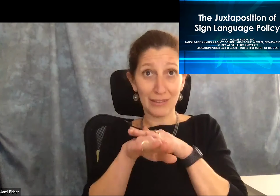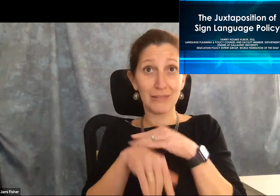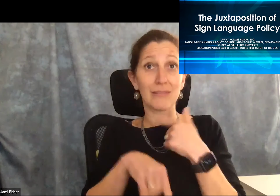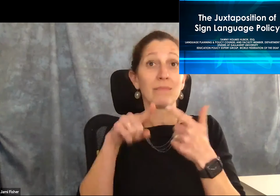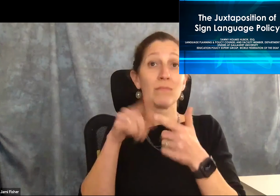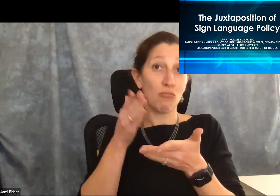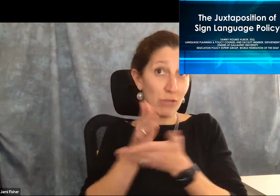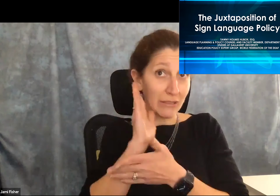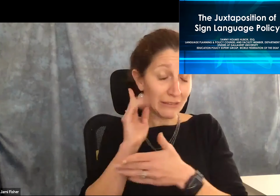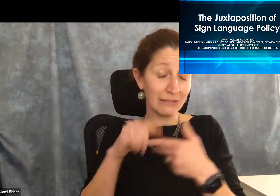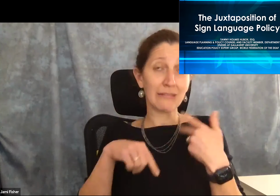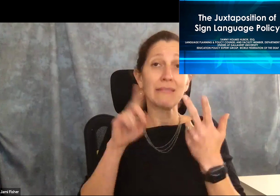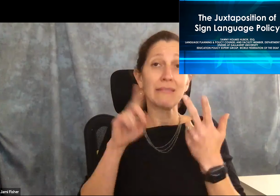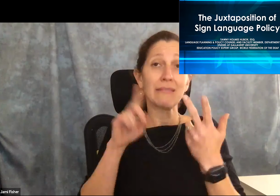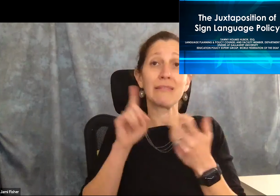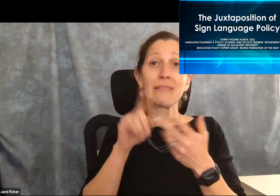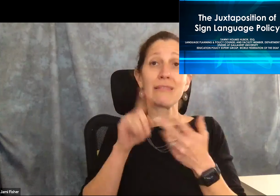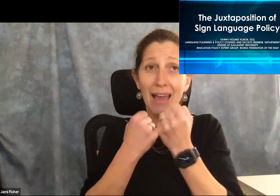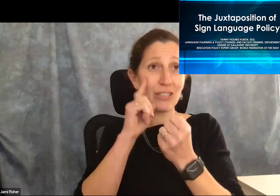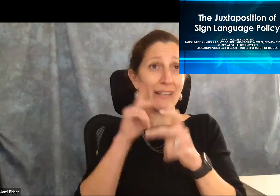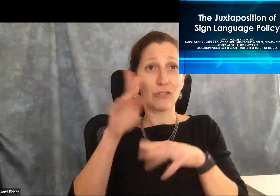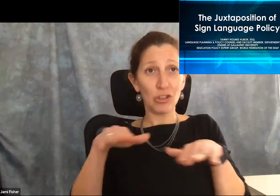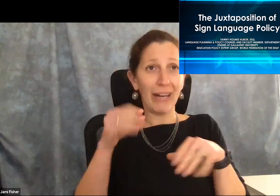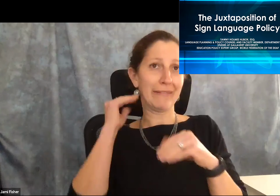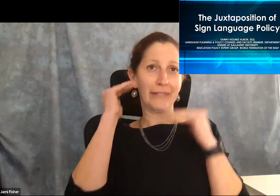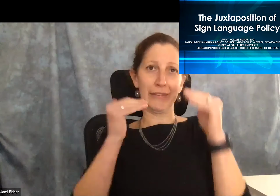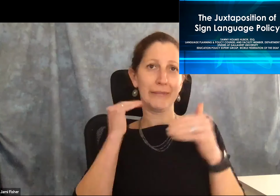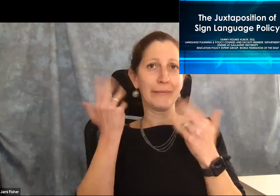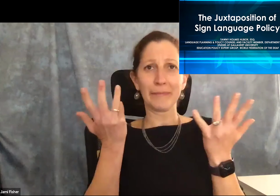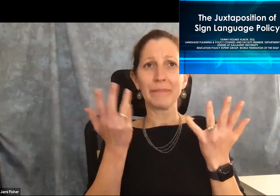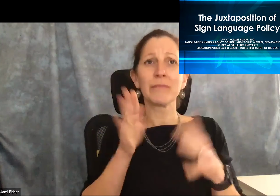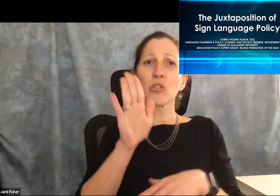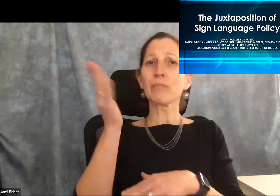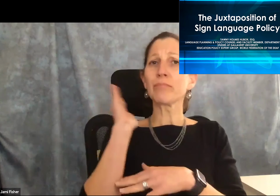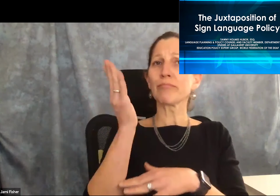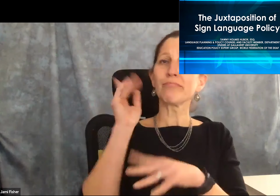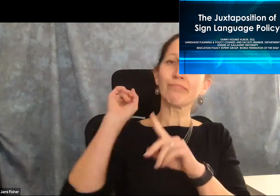comes to sign language access rights and advocacy for deaf children and adults.